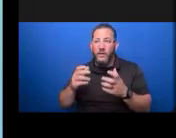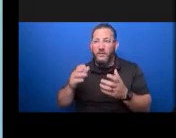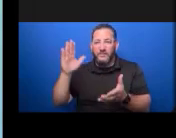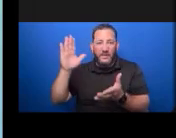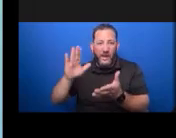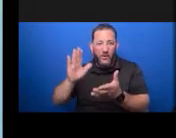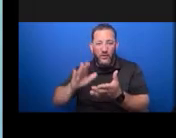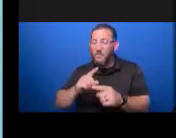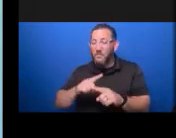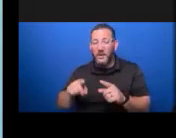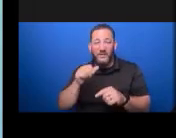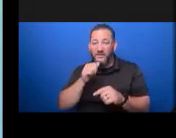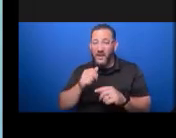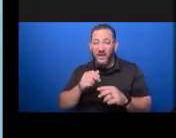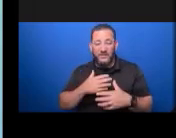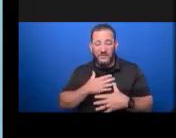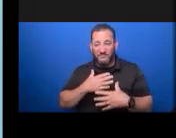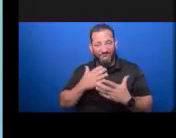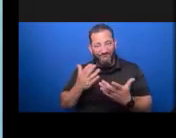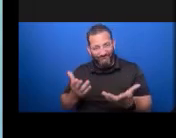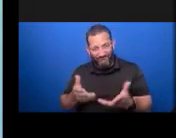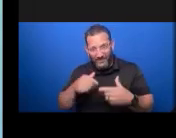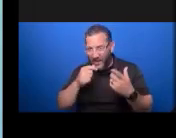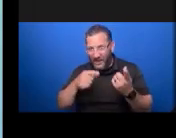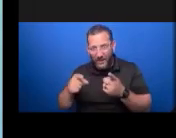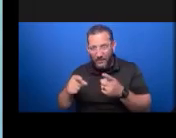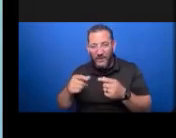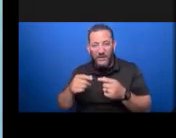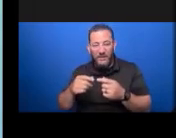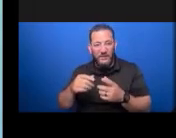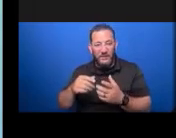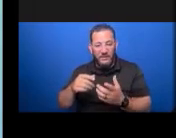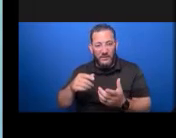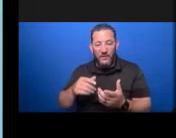he's not on board. So they were rapidly weaned to two-liter flow